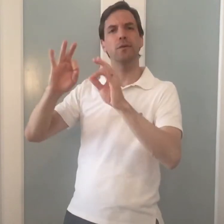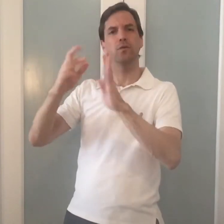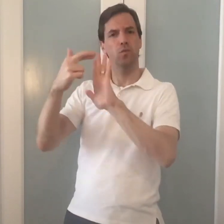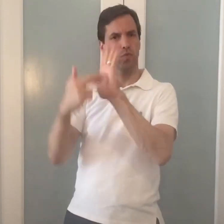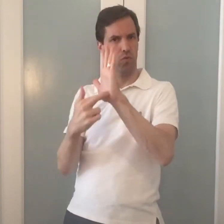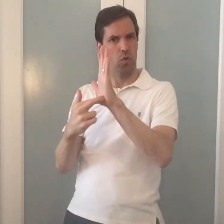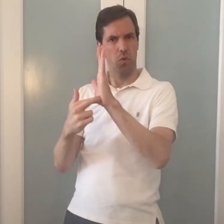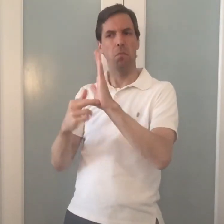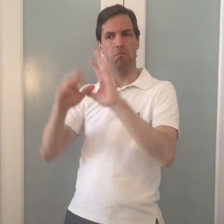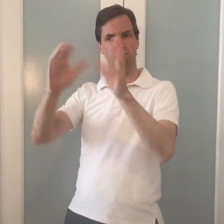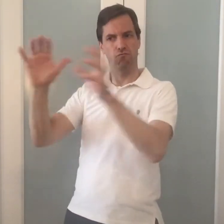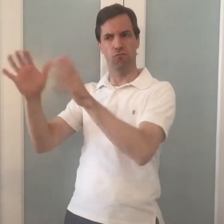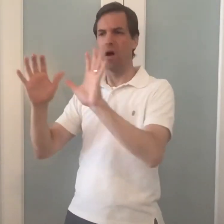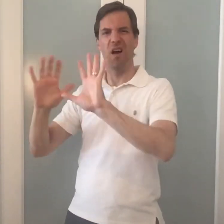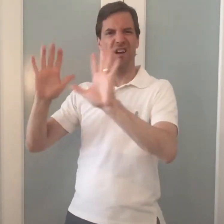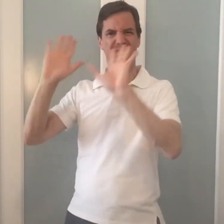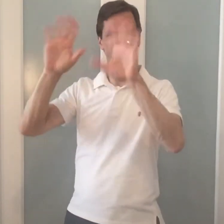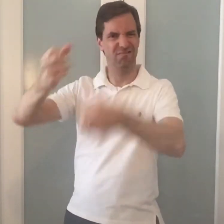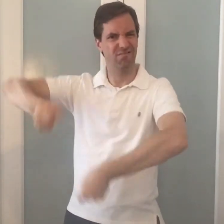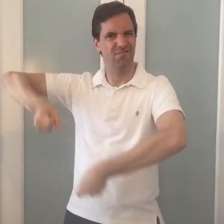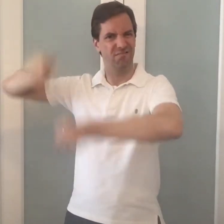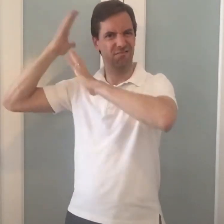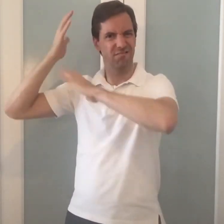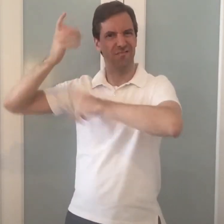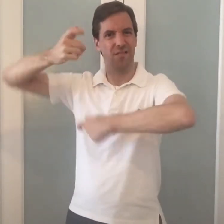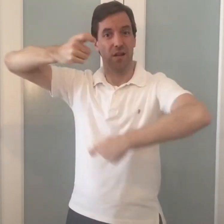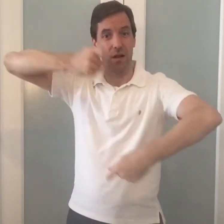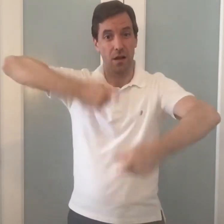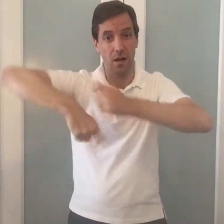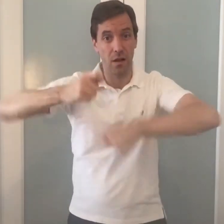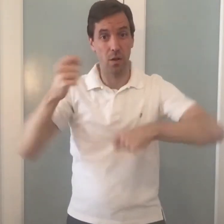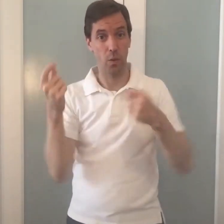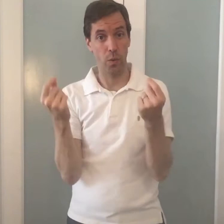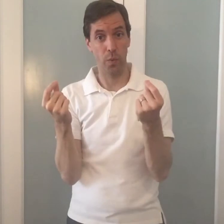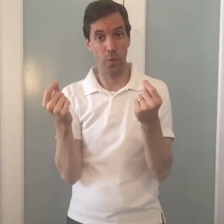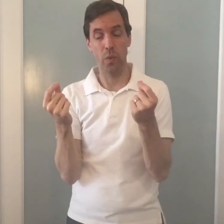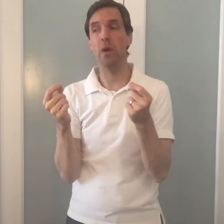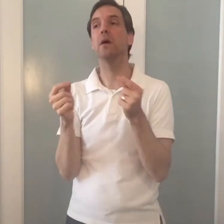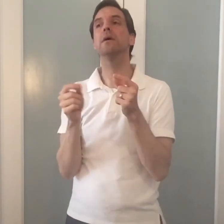decide what the rule is. I think we need to toss that out and instead replace it